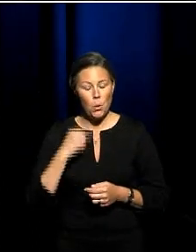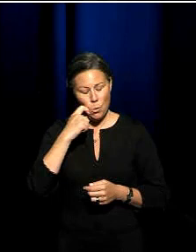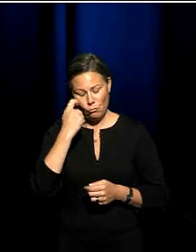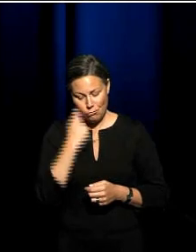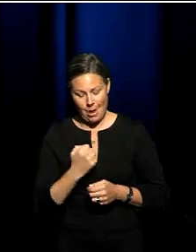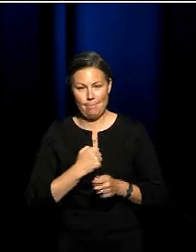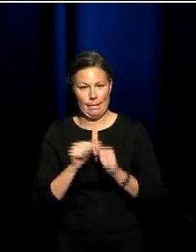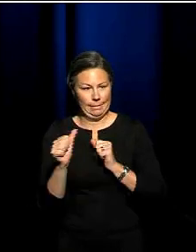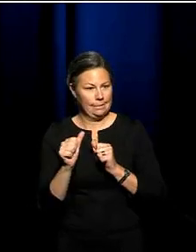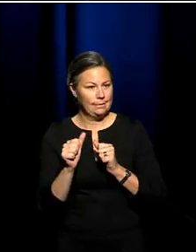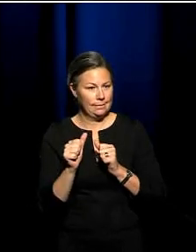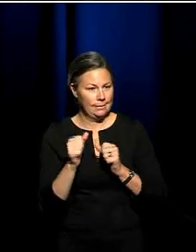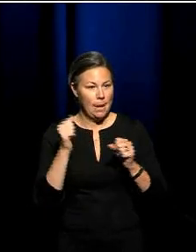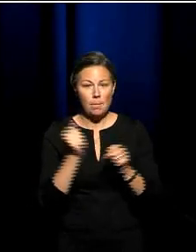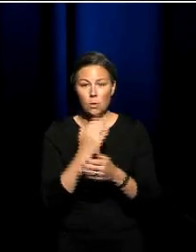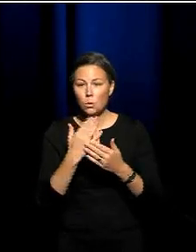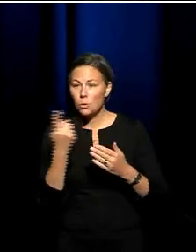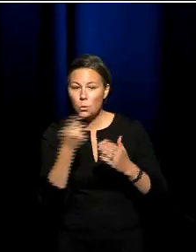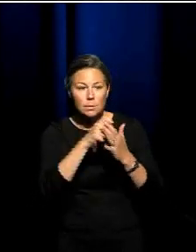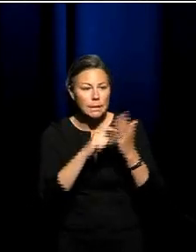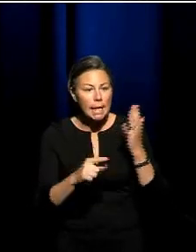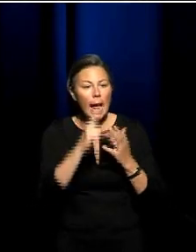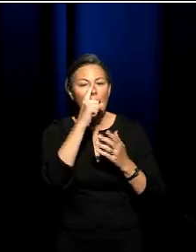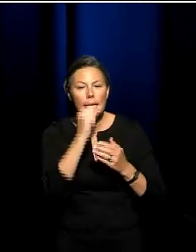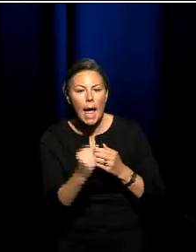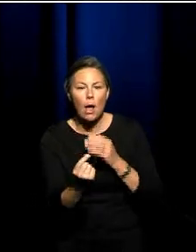people with disability are able to engage with us in whatever manner they